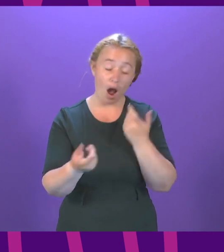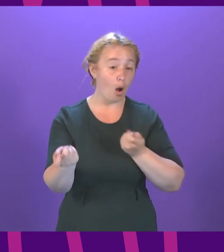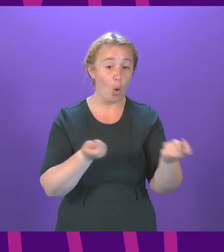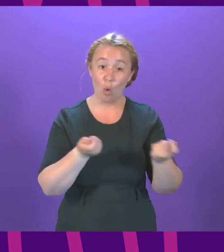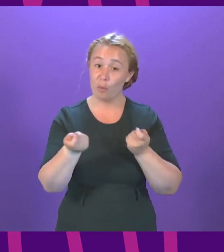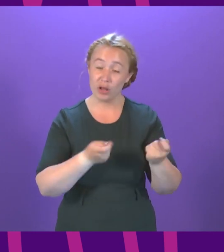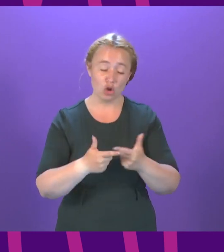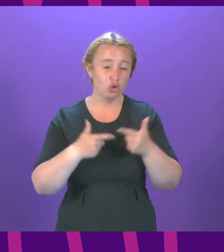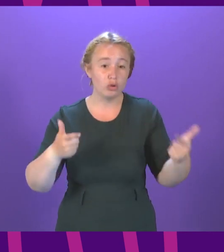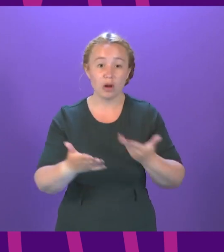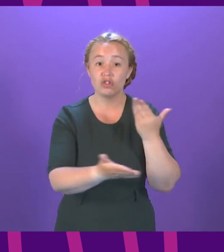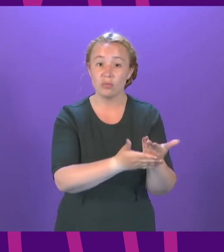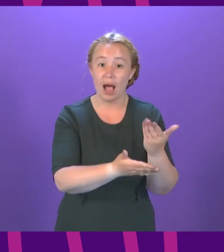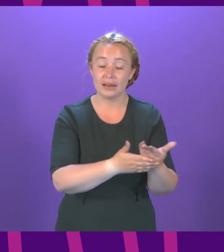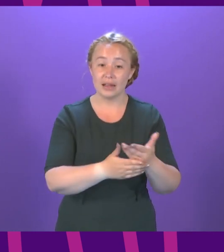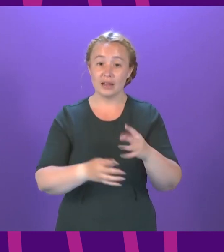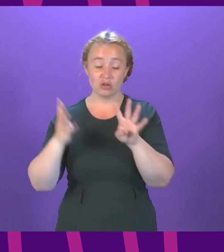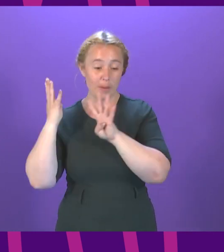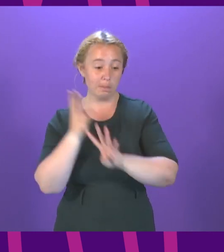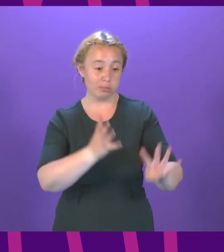with patients who attend out-of-hours services being asked to wait for an